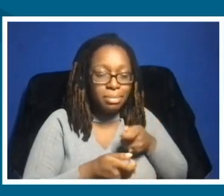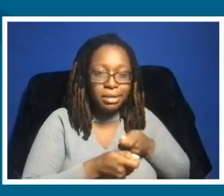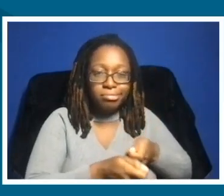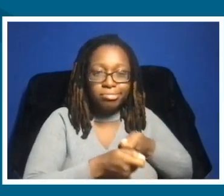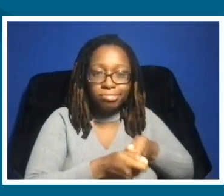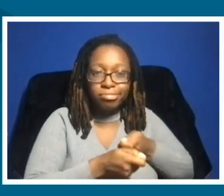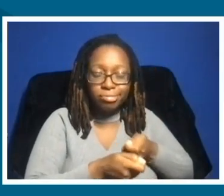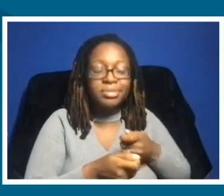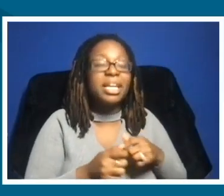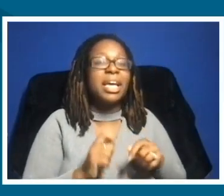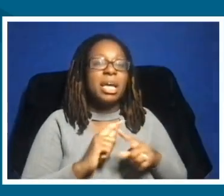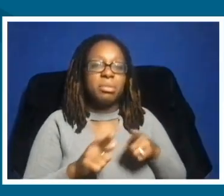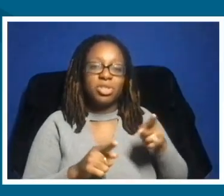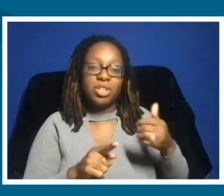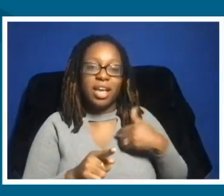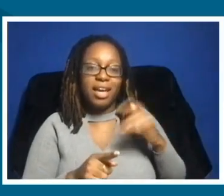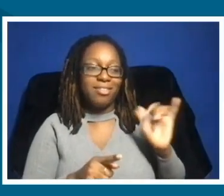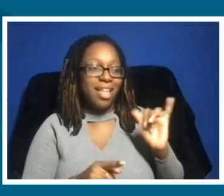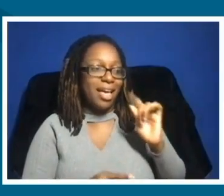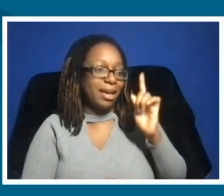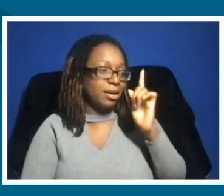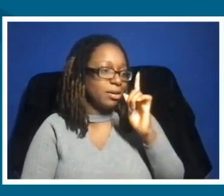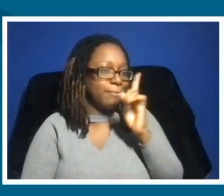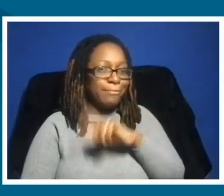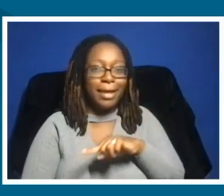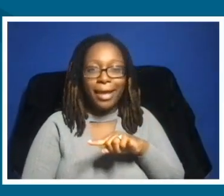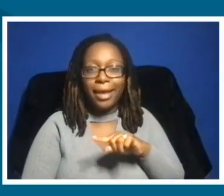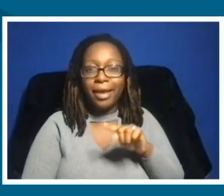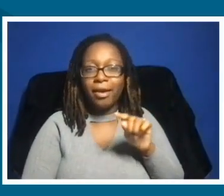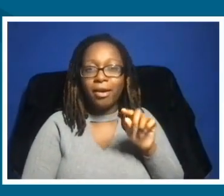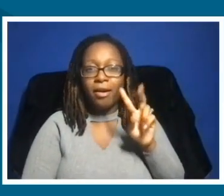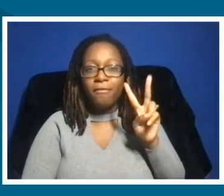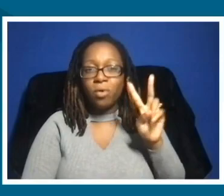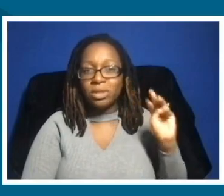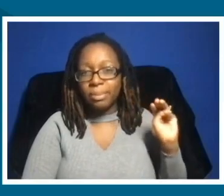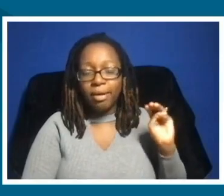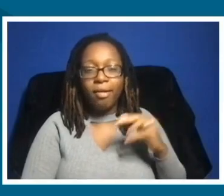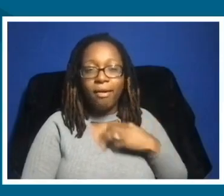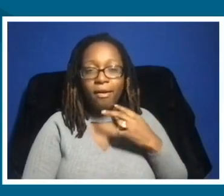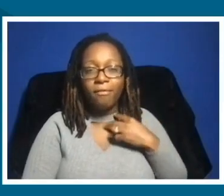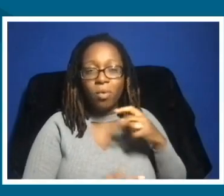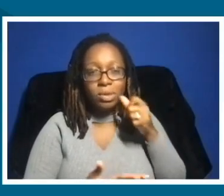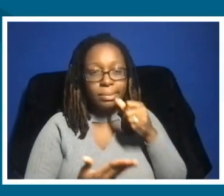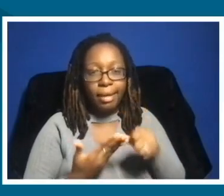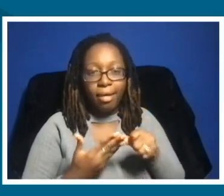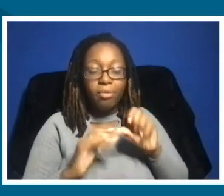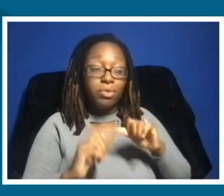like a dummy voicemail set up where you could call this number and and talk